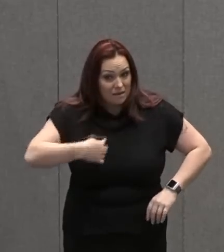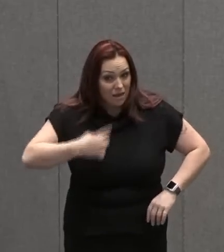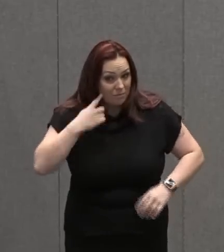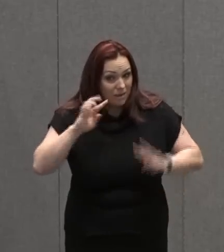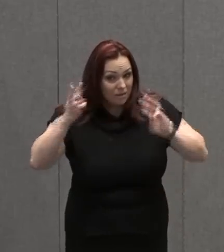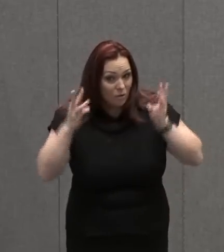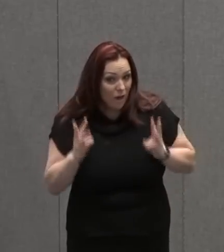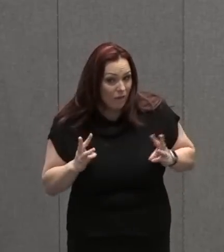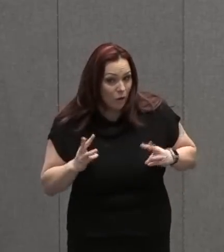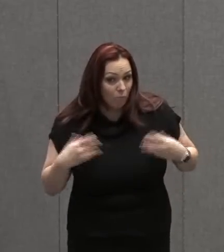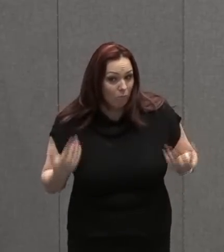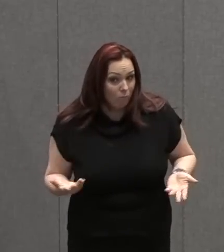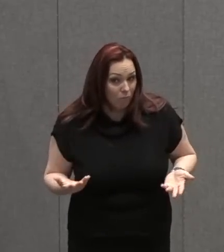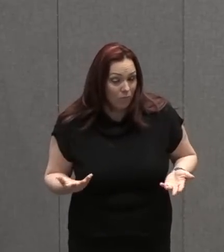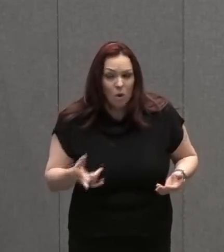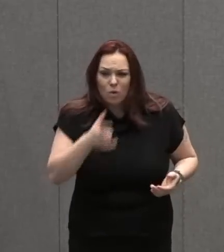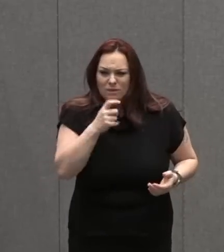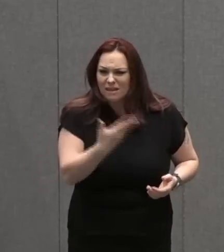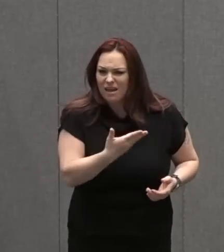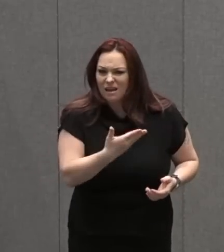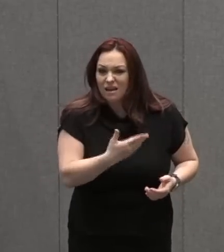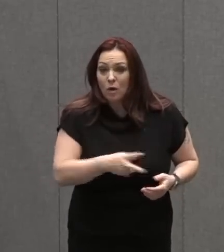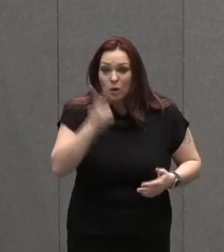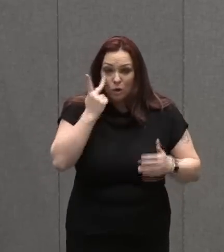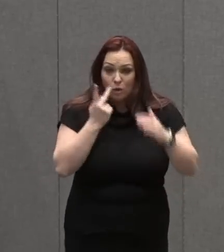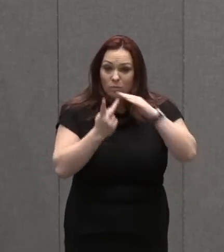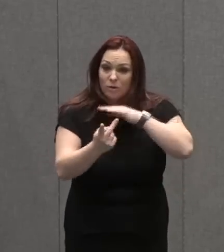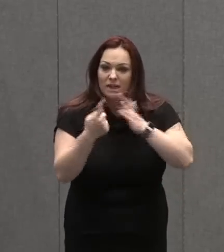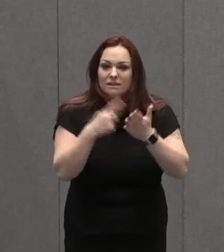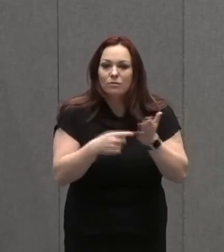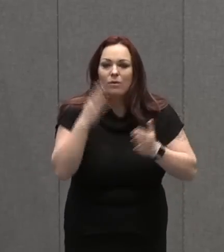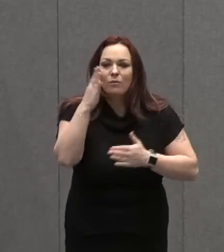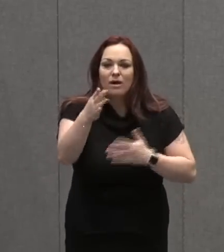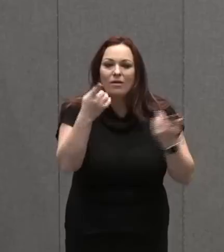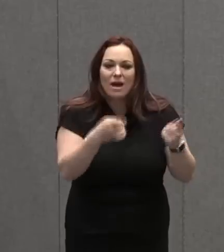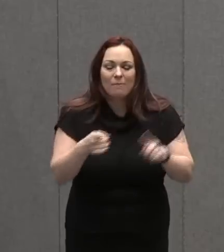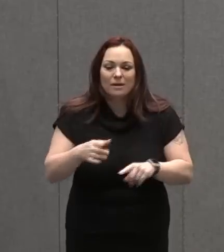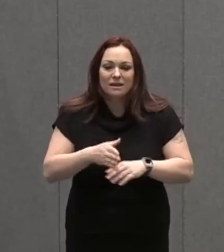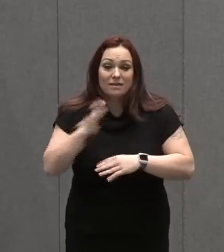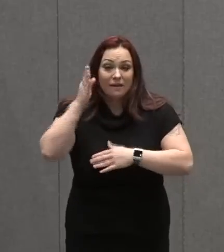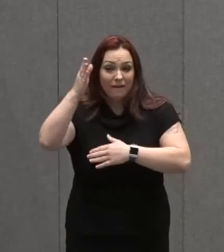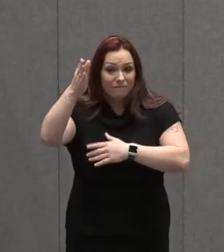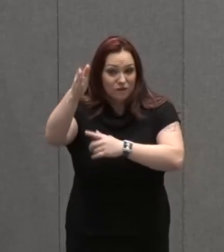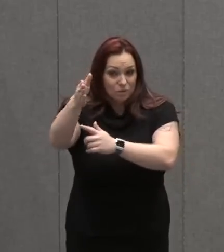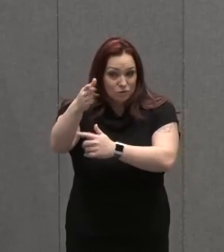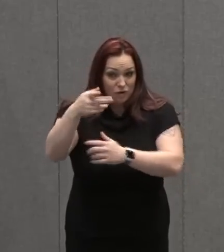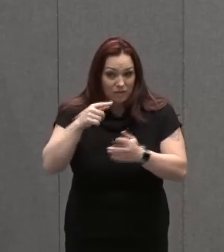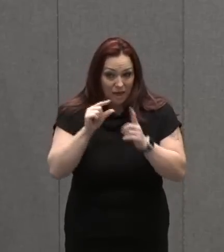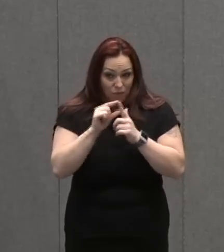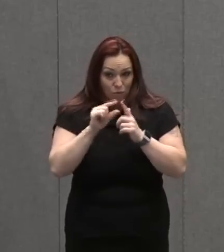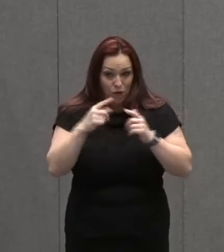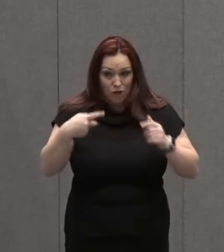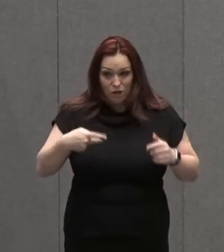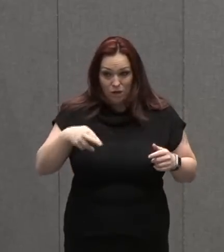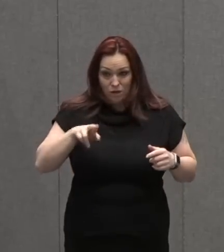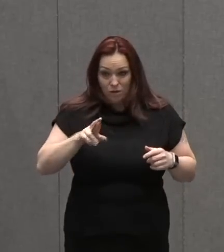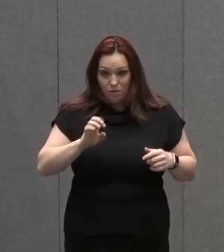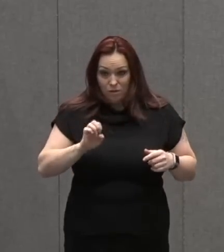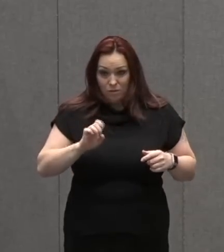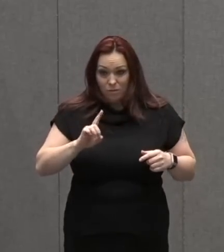So, to predict is to say what's gonna happen in the future and there are scientists called meteorologists,